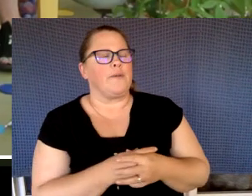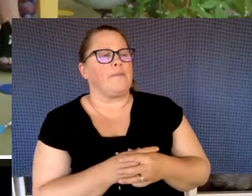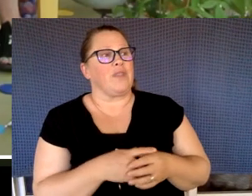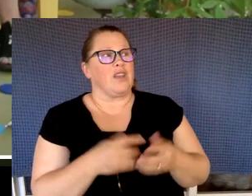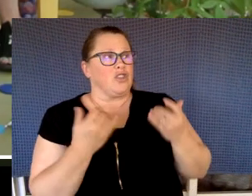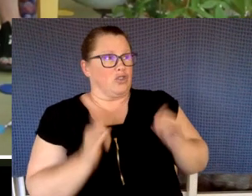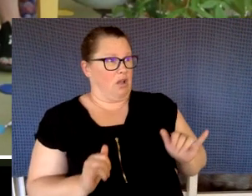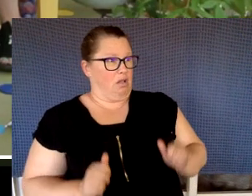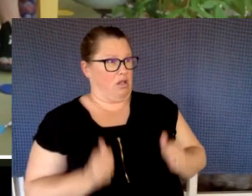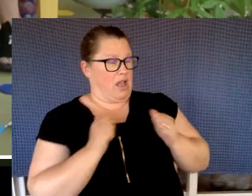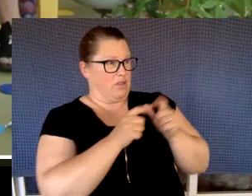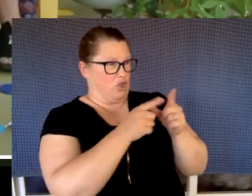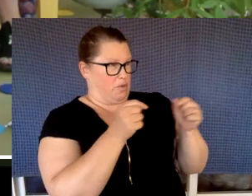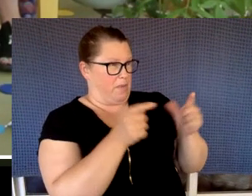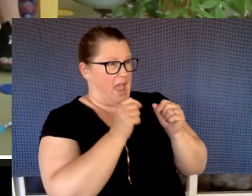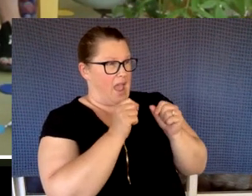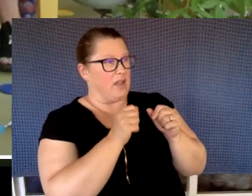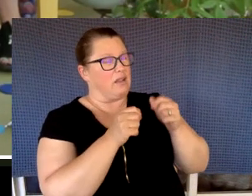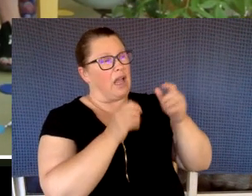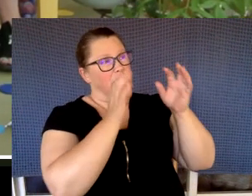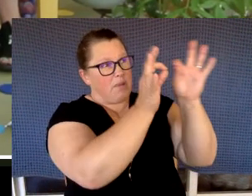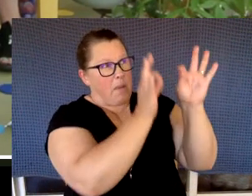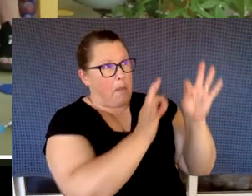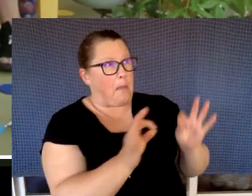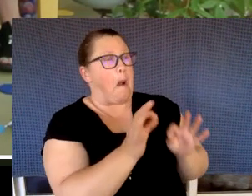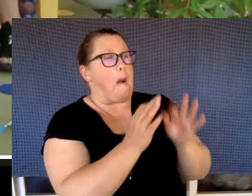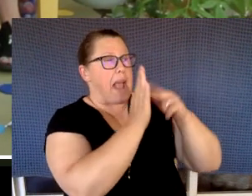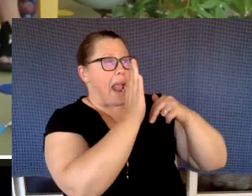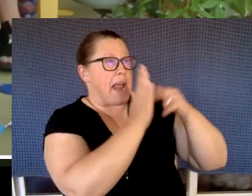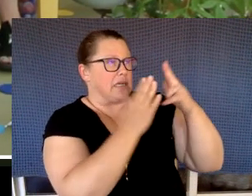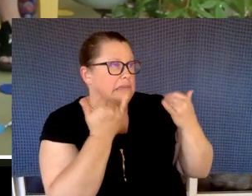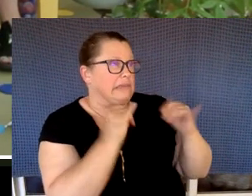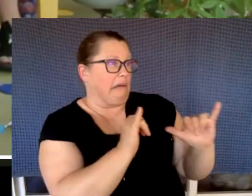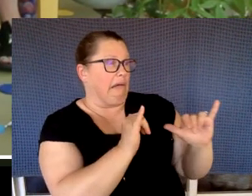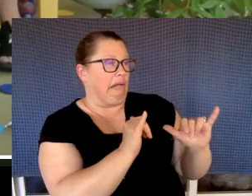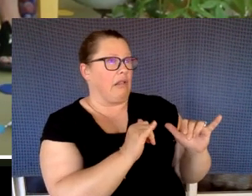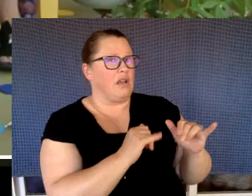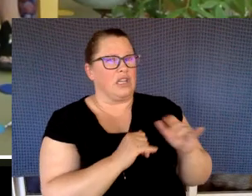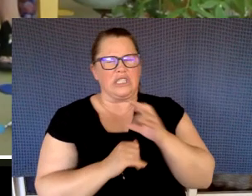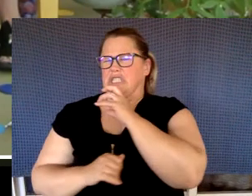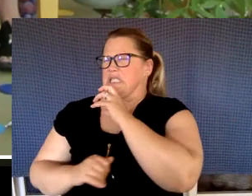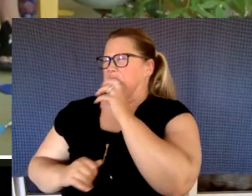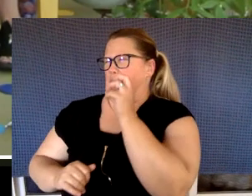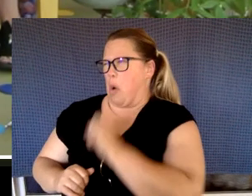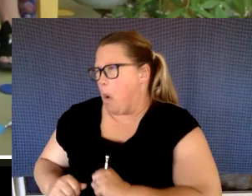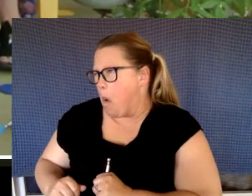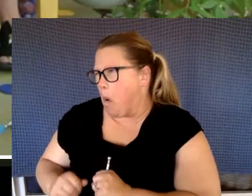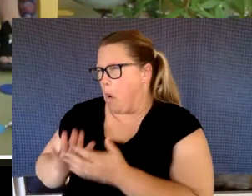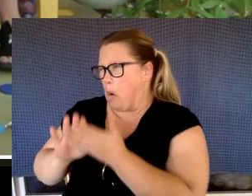every day. And she is getting old! She's 90 years old or 90 years young